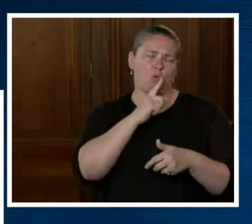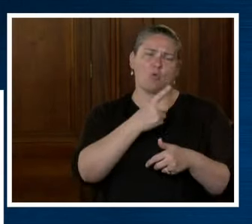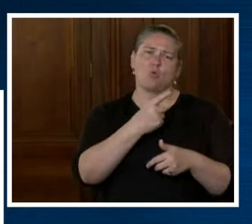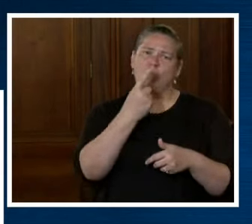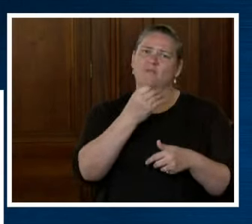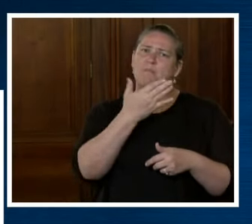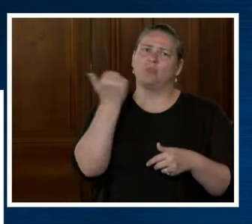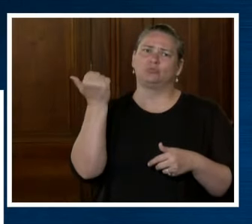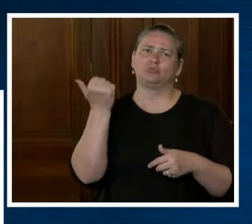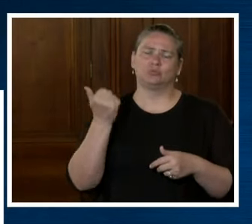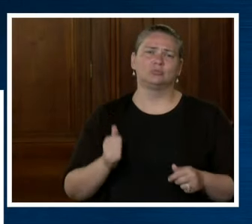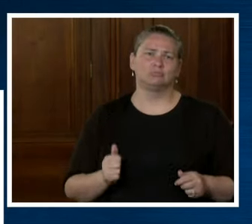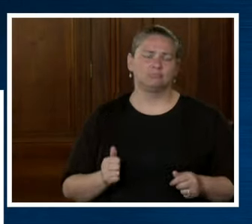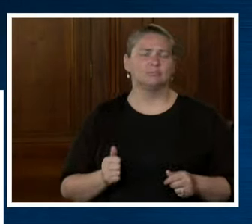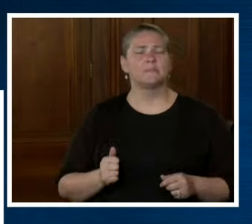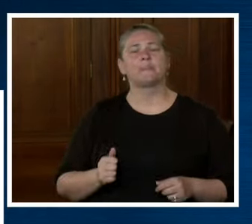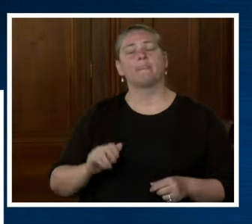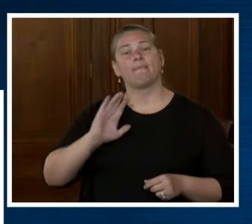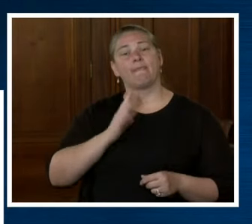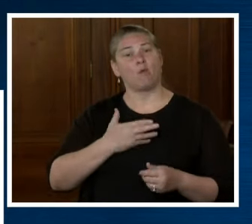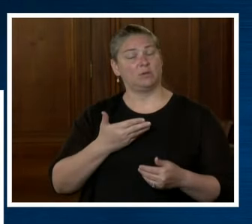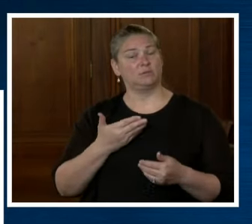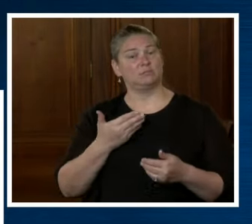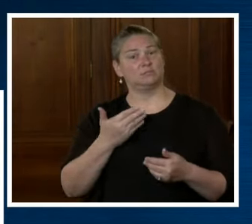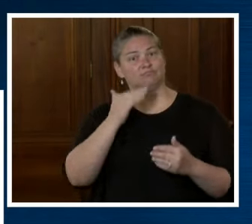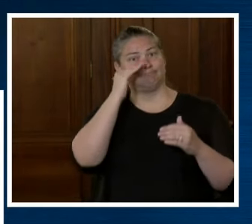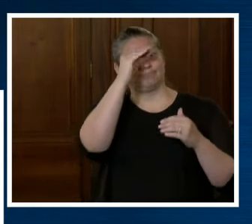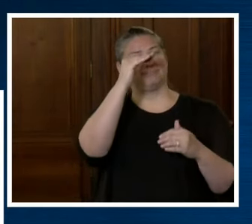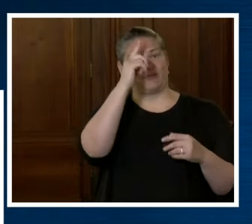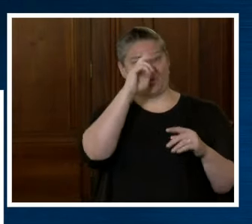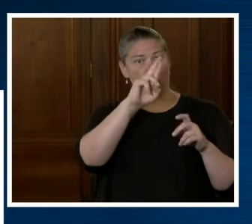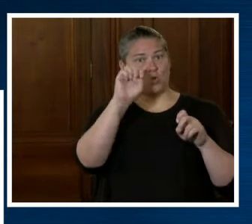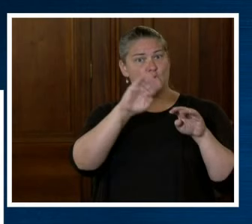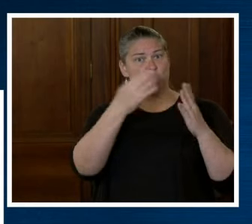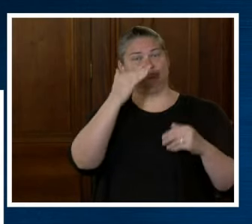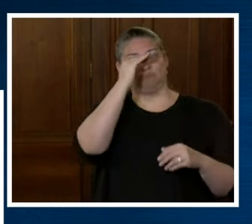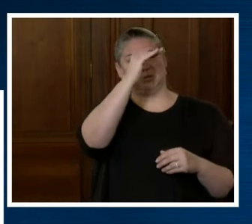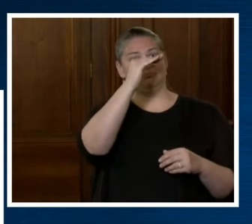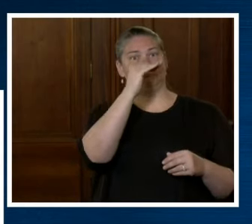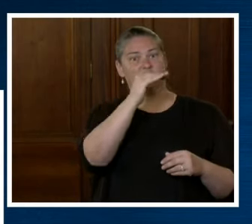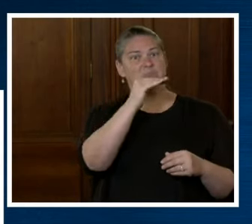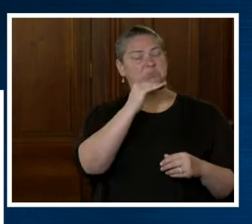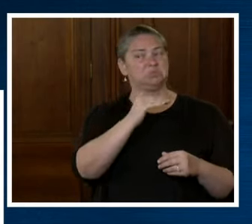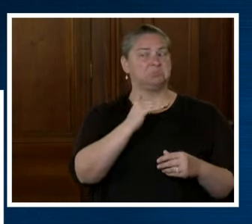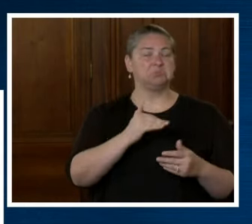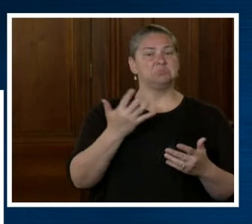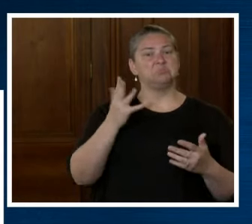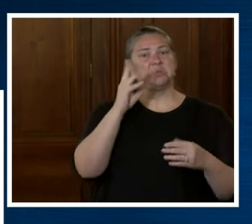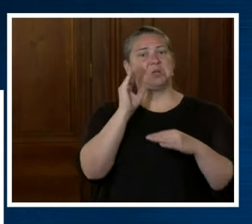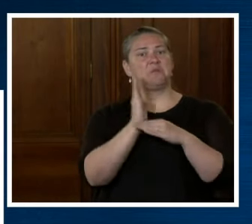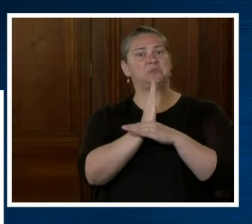AND IN OUR PAST WHEN MOMENTS LIKE THIS HAVE HAPPENED, IT'S USHERED IN A NEW ERA IN THE